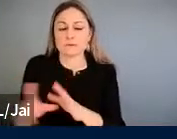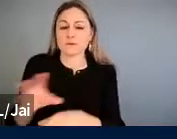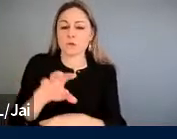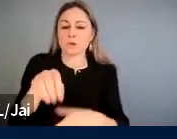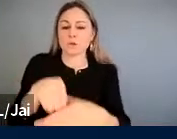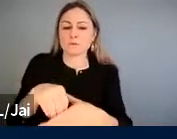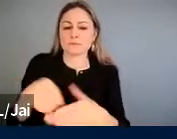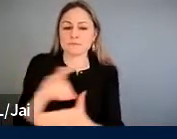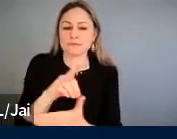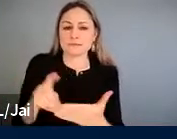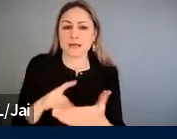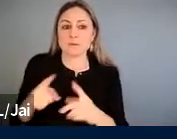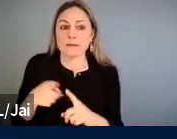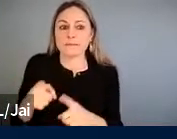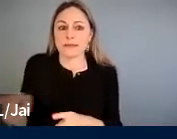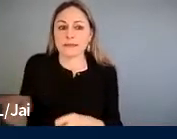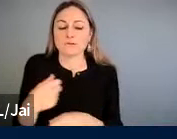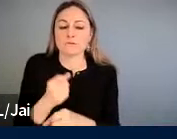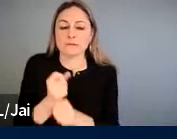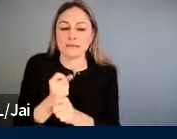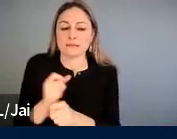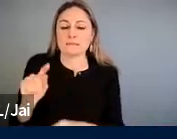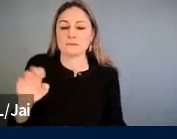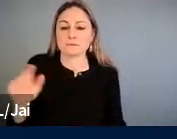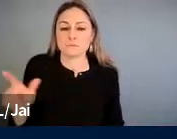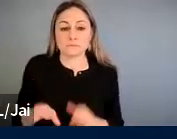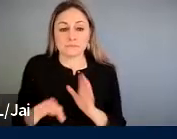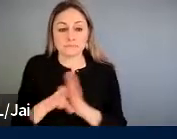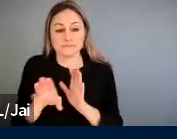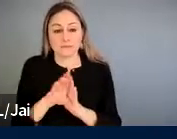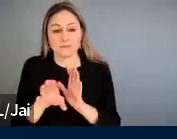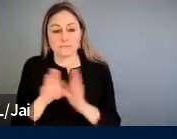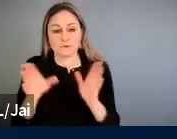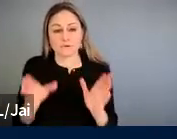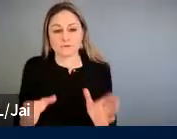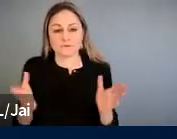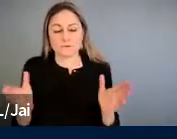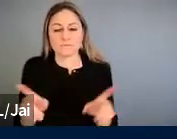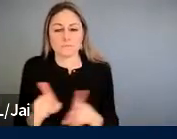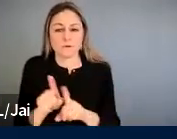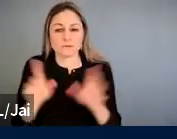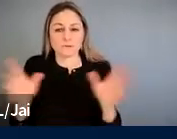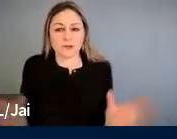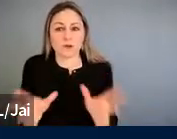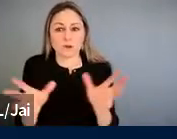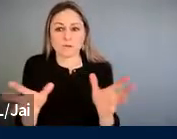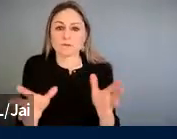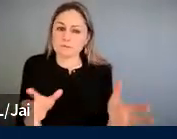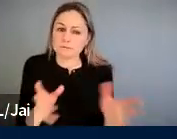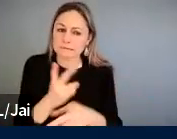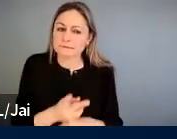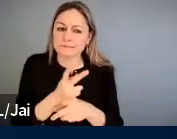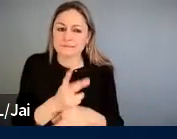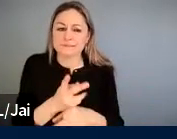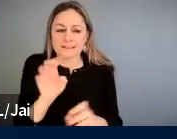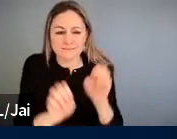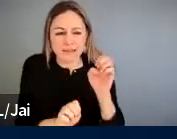their tools. Developers are also encouraged to carefully evaluate whether their algorithms